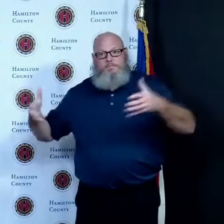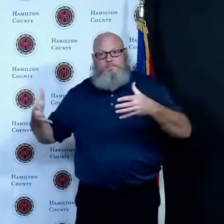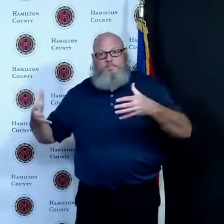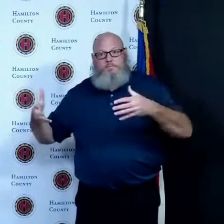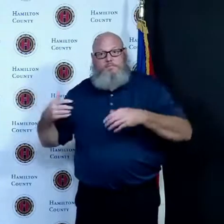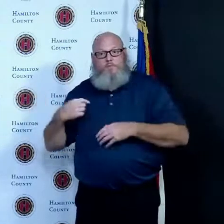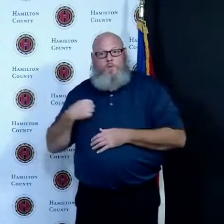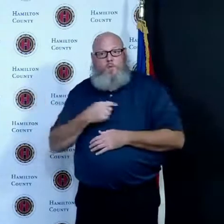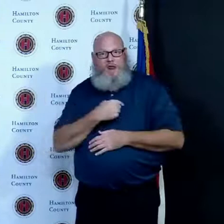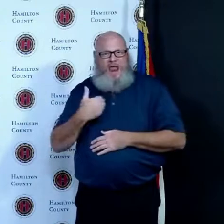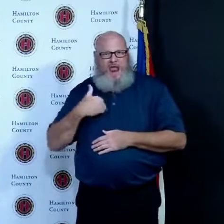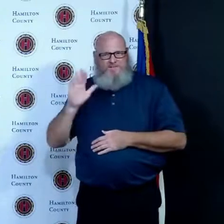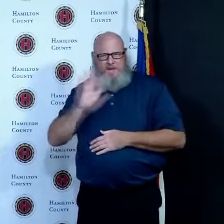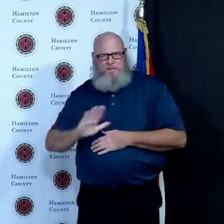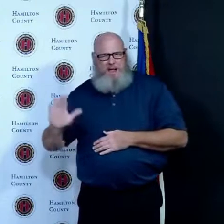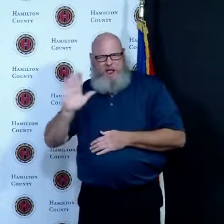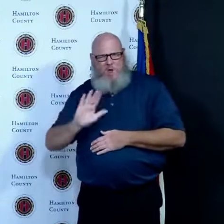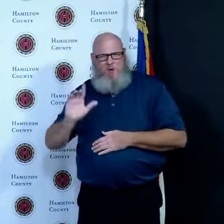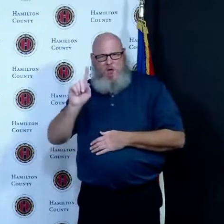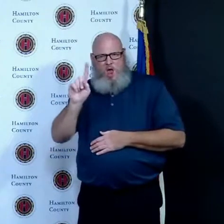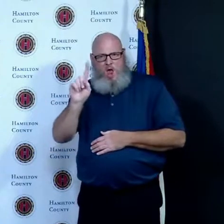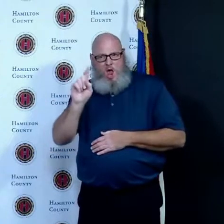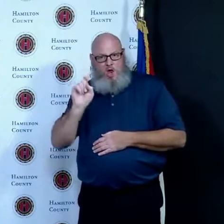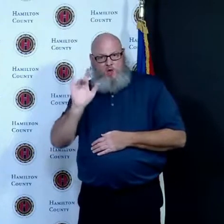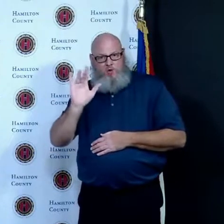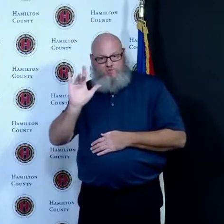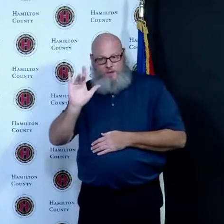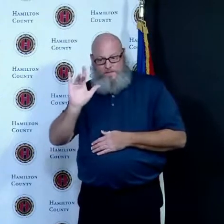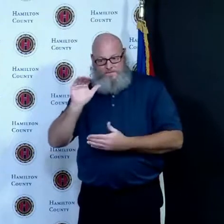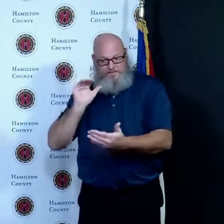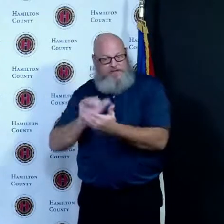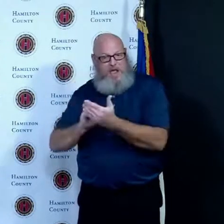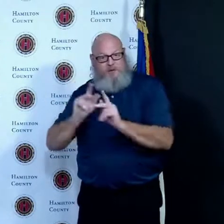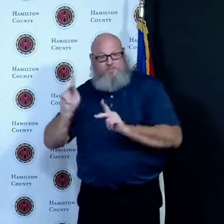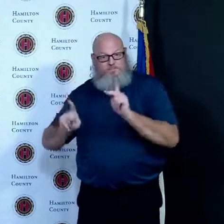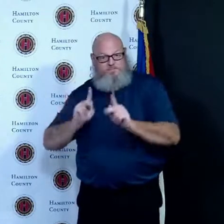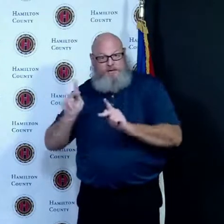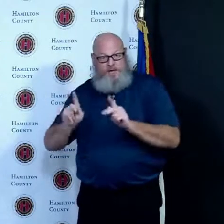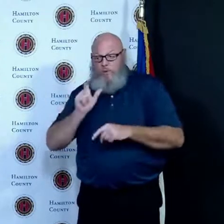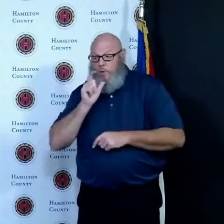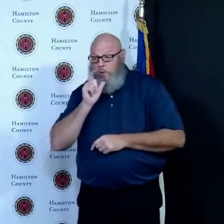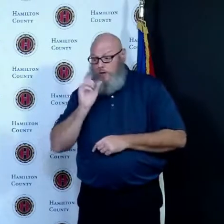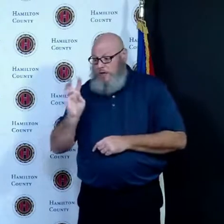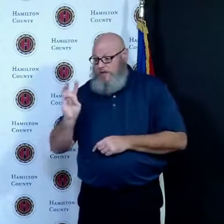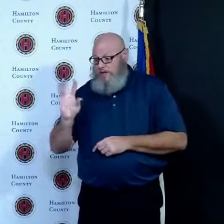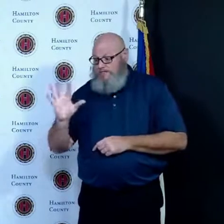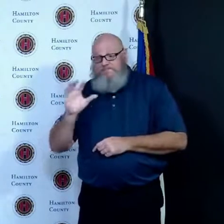are over the age of 80. so do the math if we're getting about 8,000 doses in Hamilton